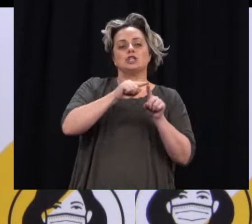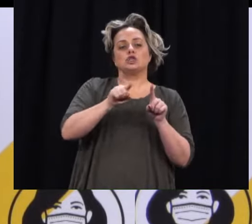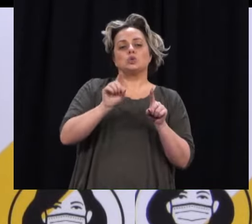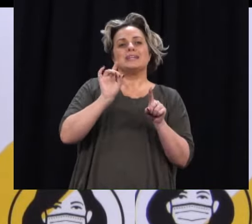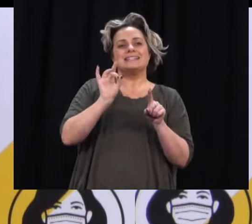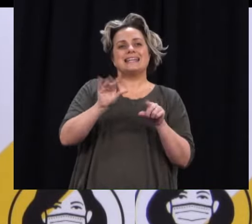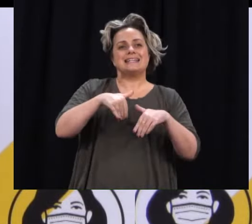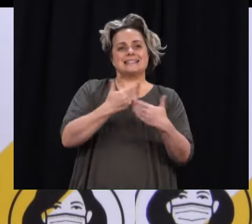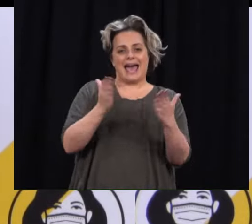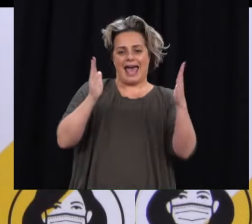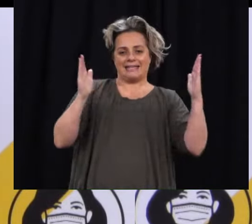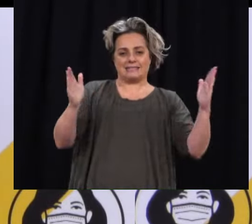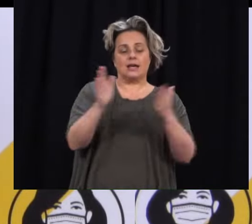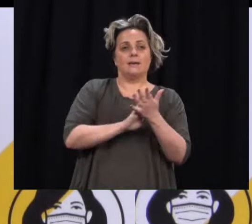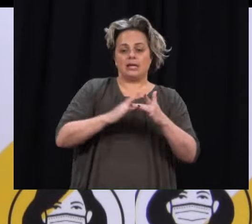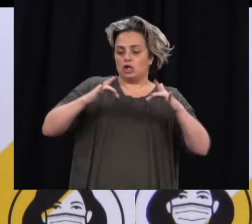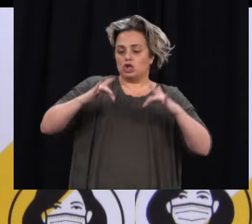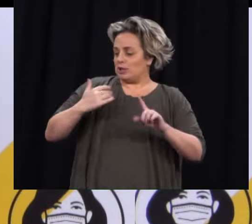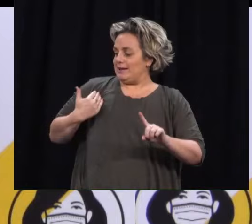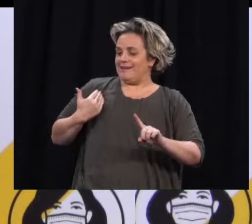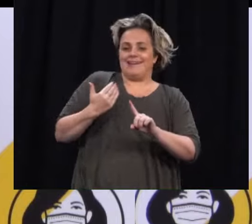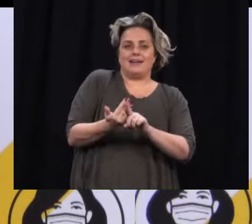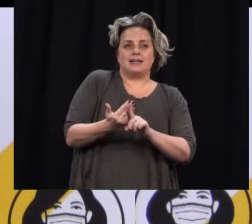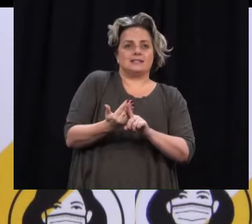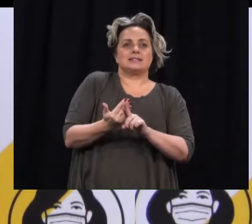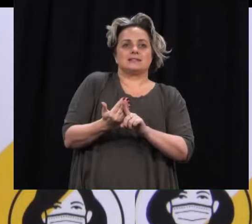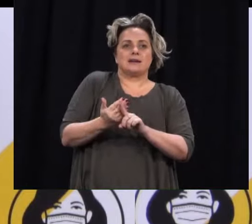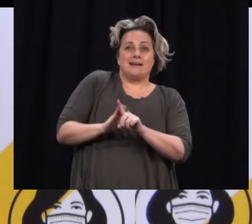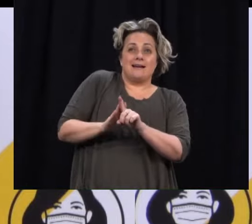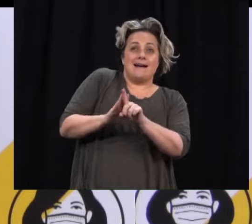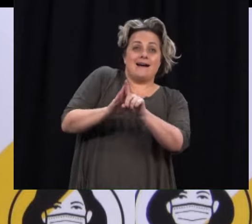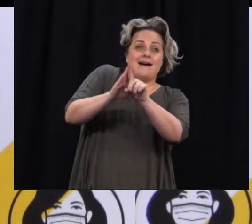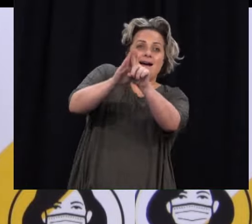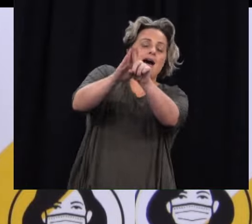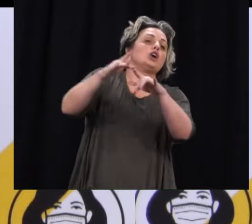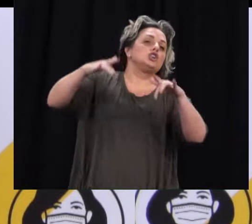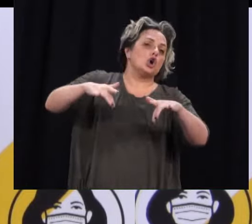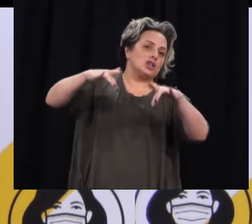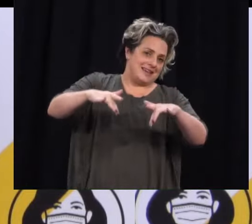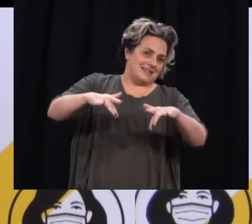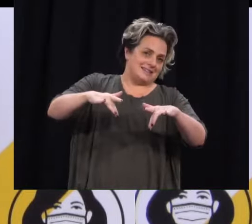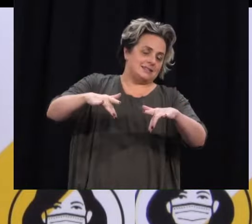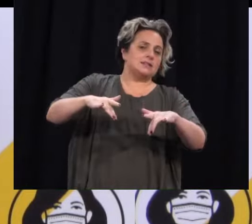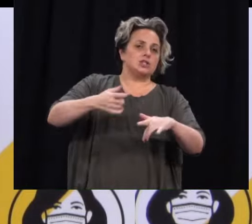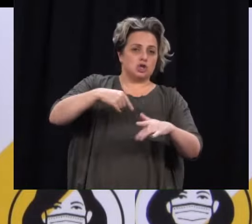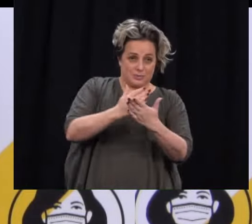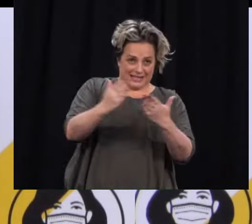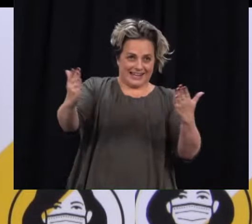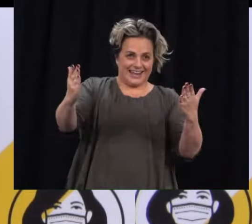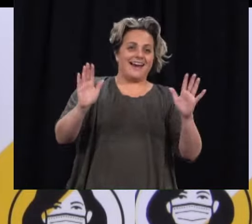all of the press conferences and I have heard the Prime Minister say a number of times it is tieth 10-day period.